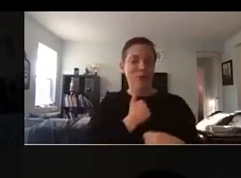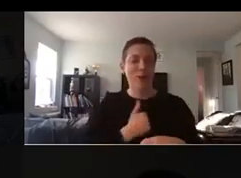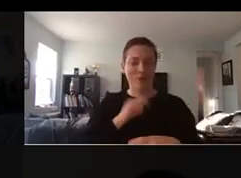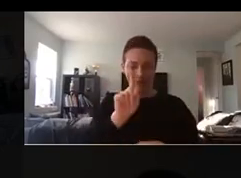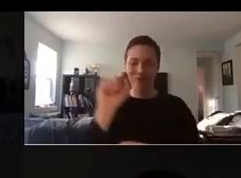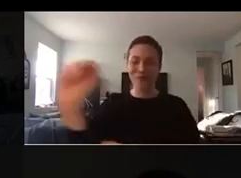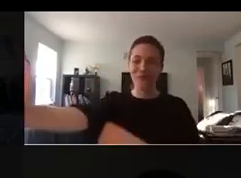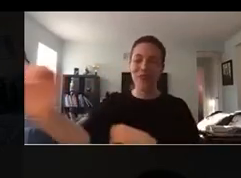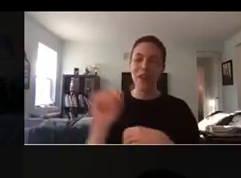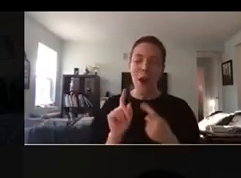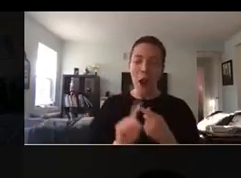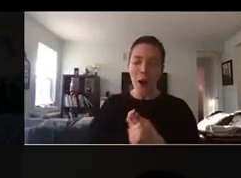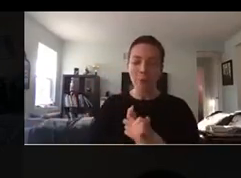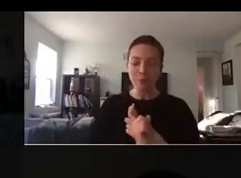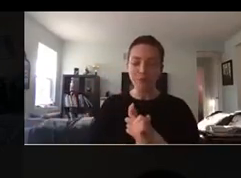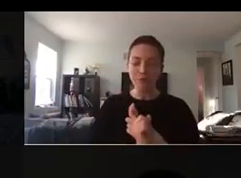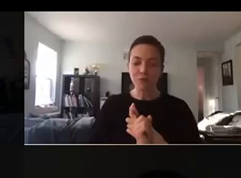actually, let me just go back just for a moment. Um,